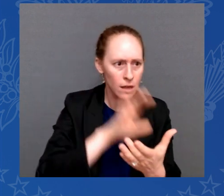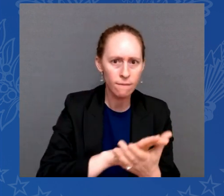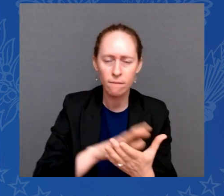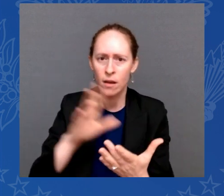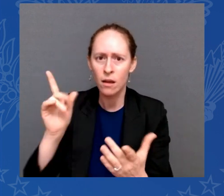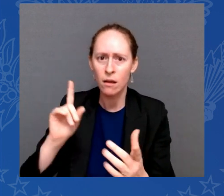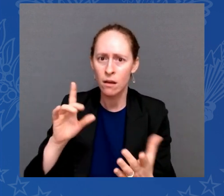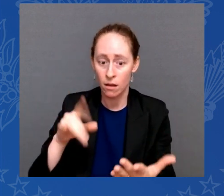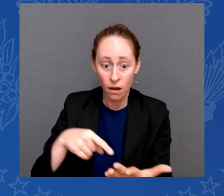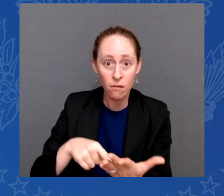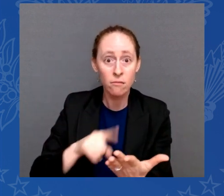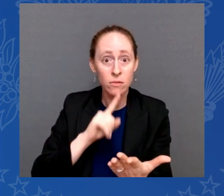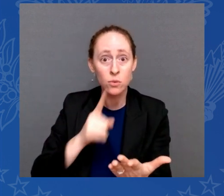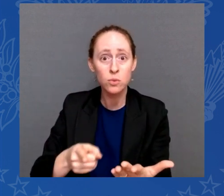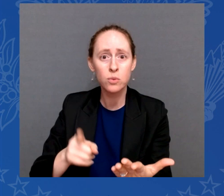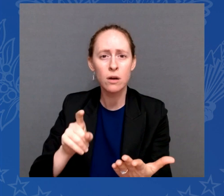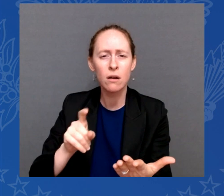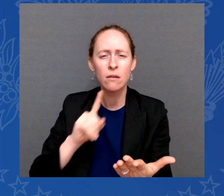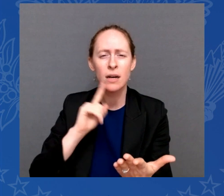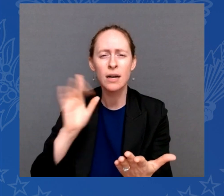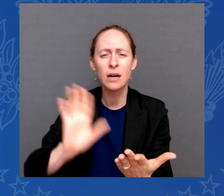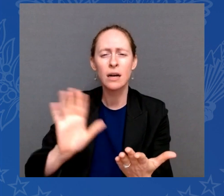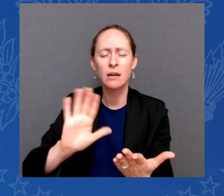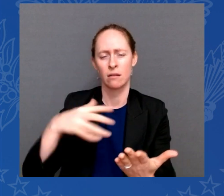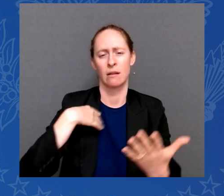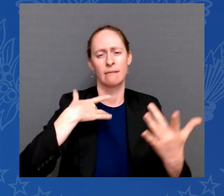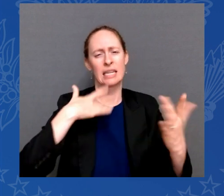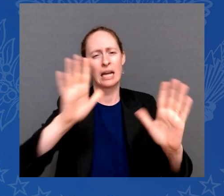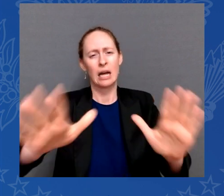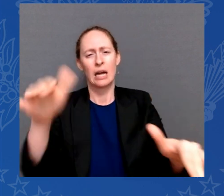and an appreciation for the fact that this, as the President has said,